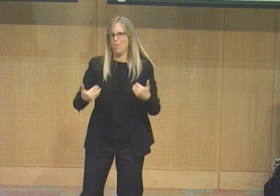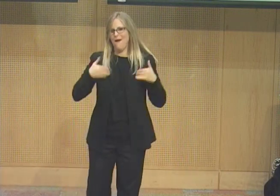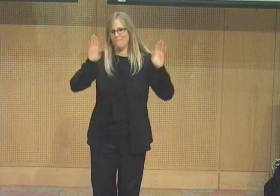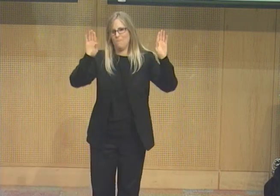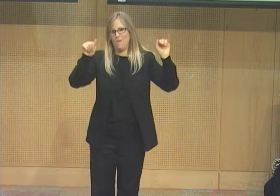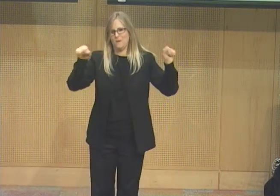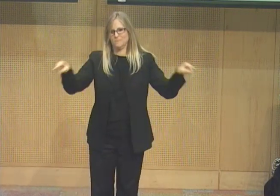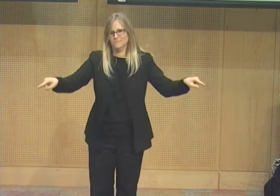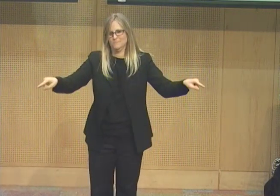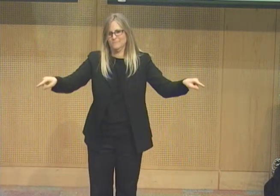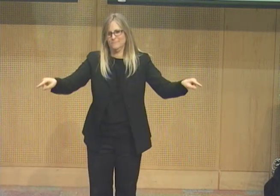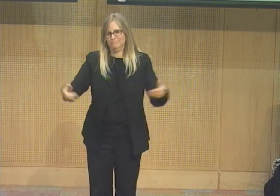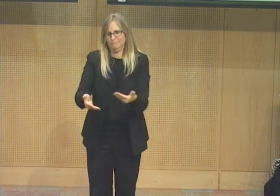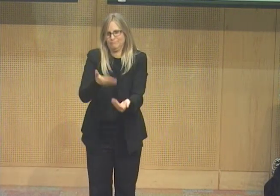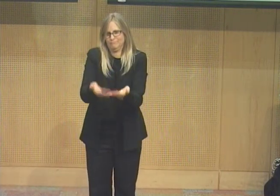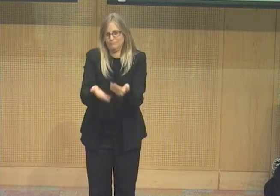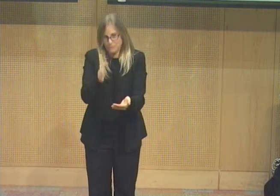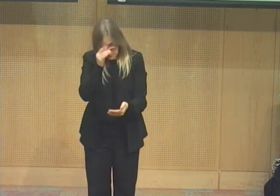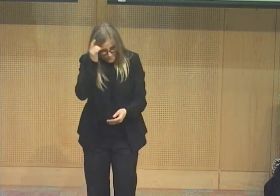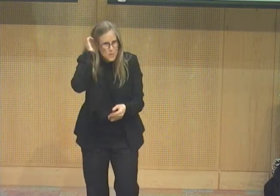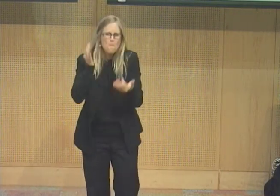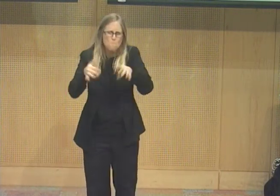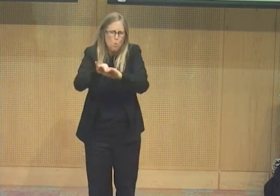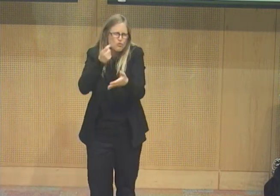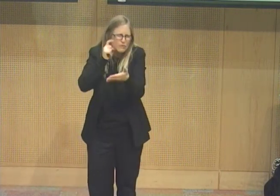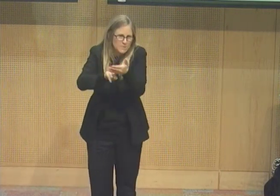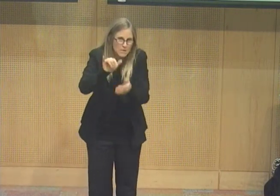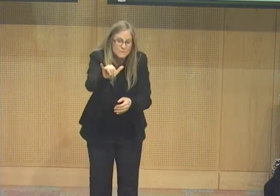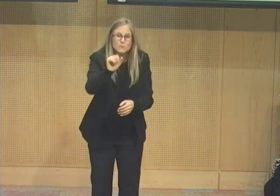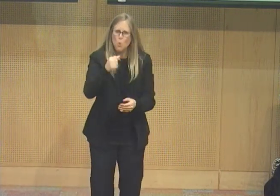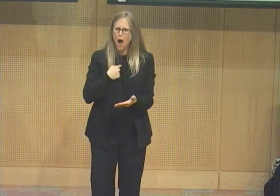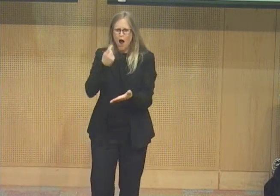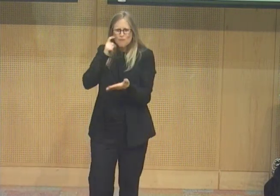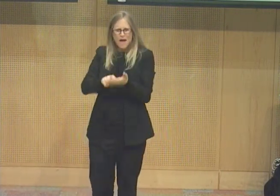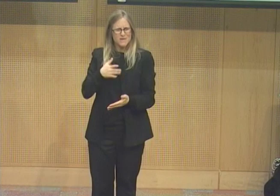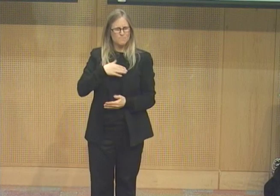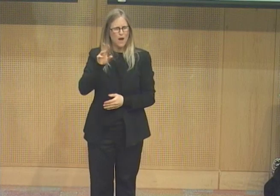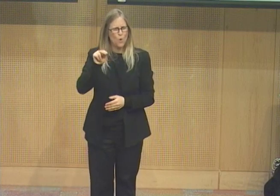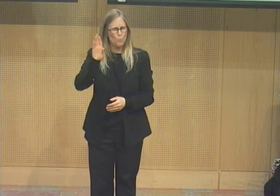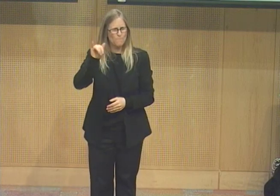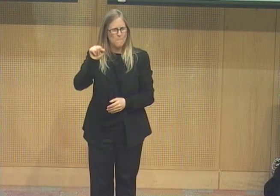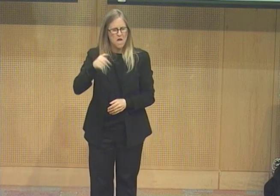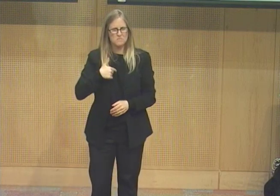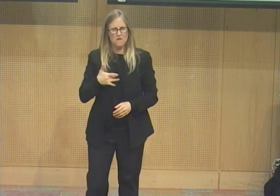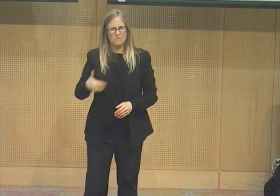It's impossible to consider any two individual stories without considering the possible bias.